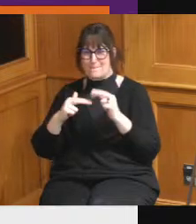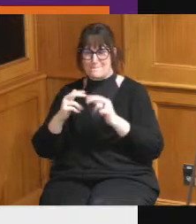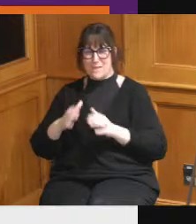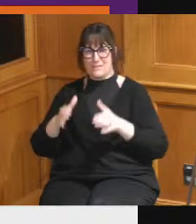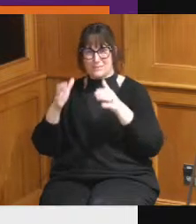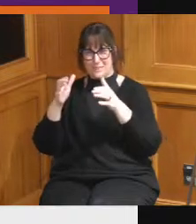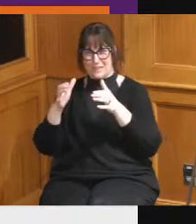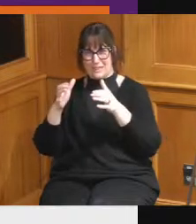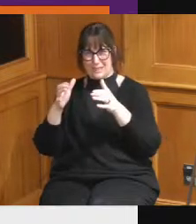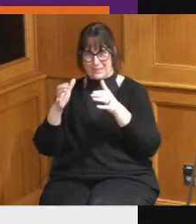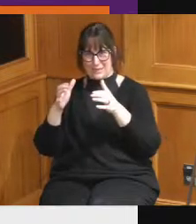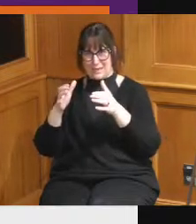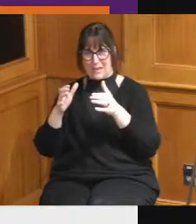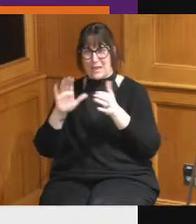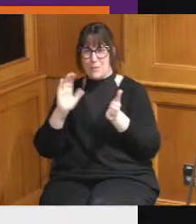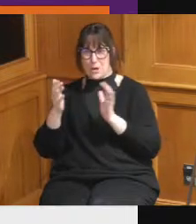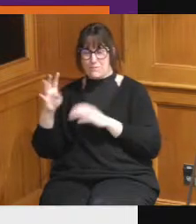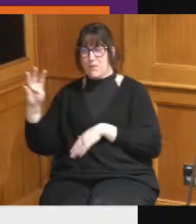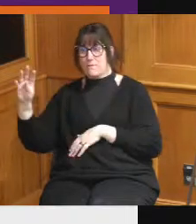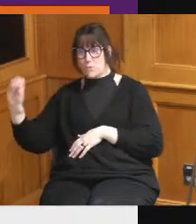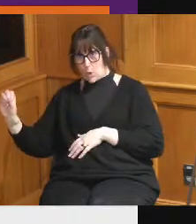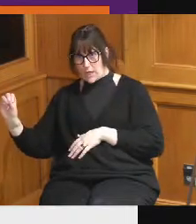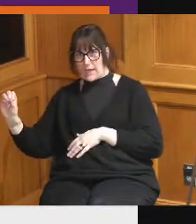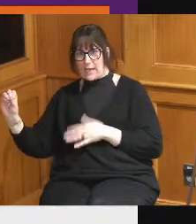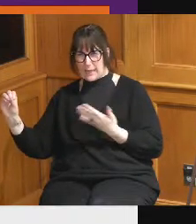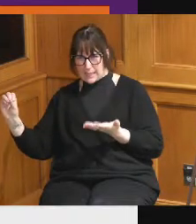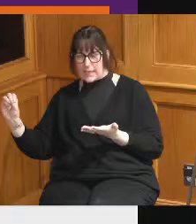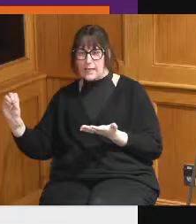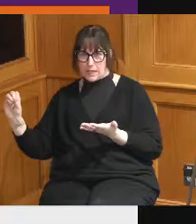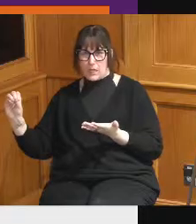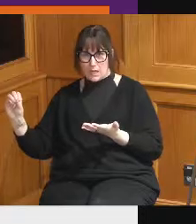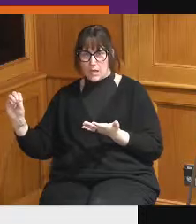40 unit building range which is both wiely expensive but also would sort of introduce